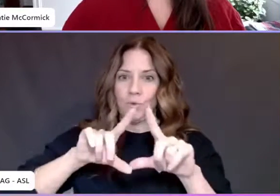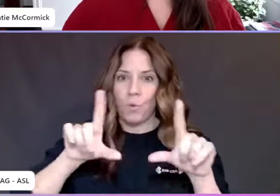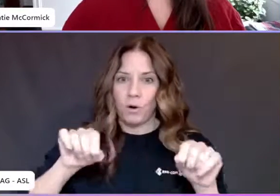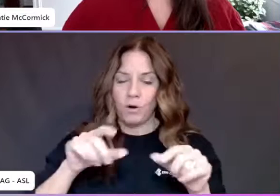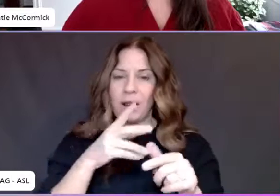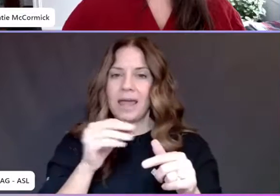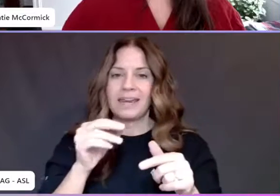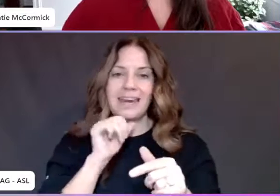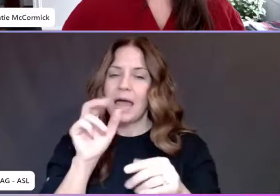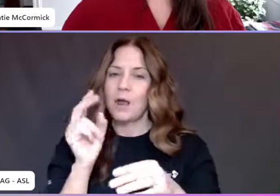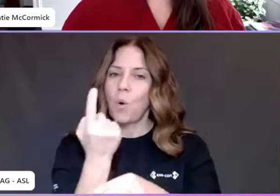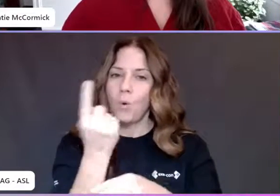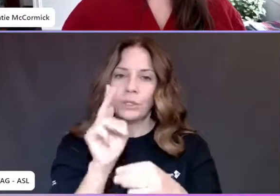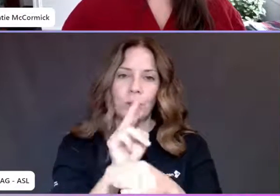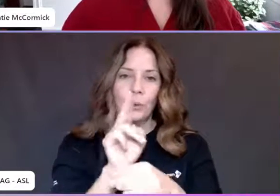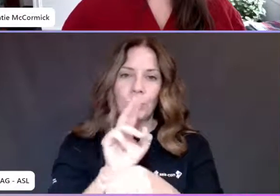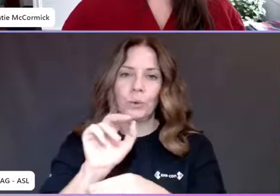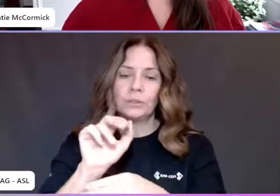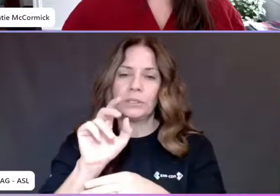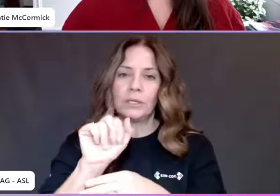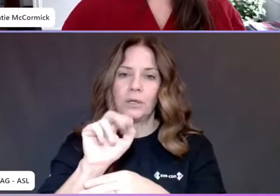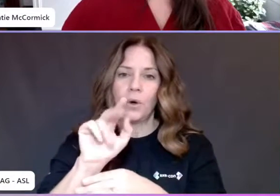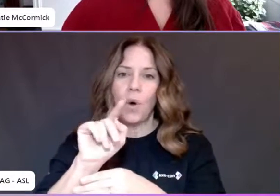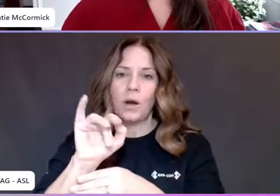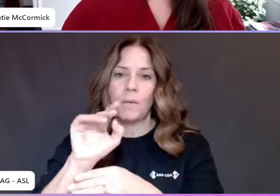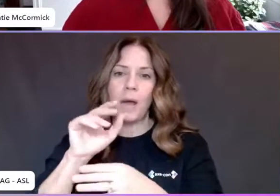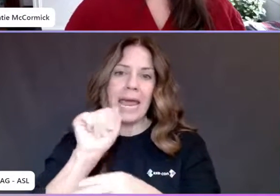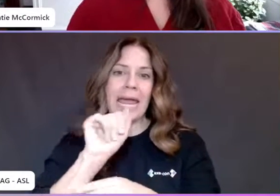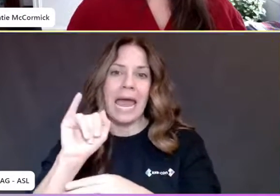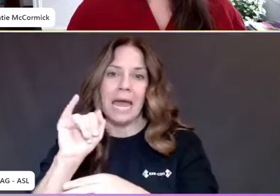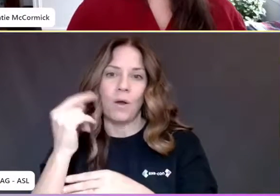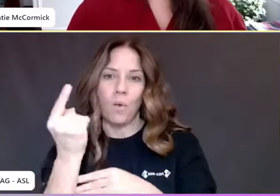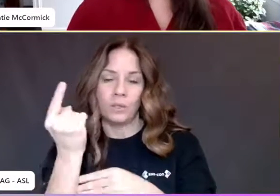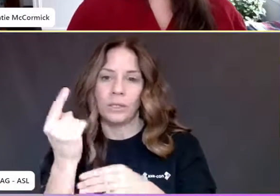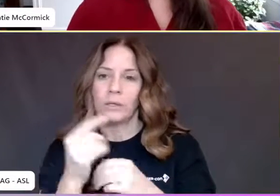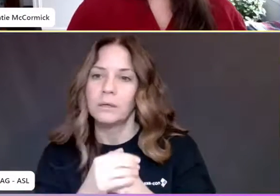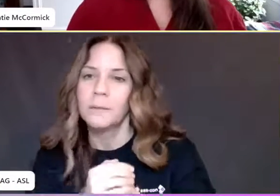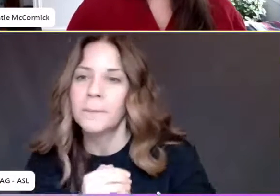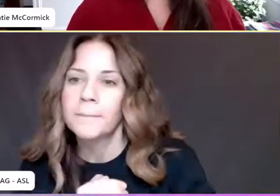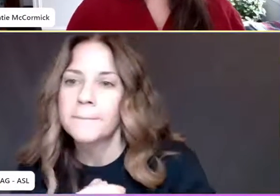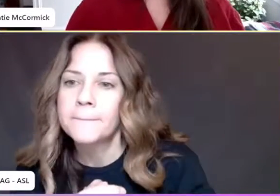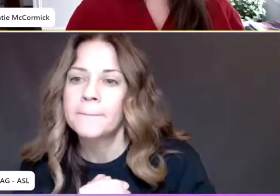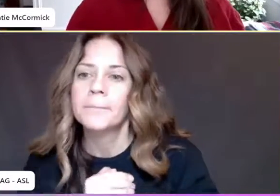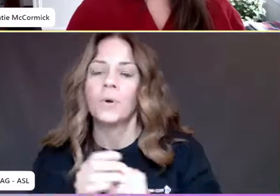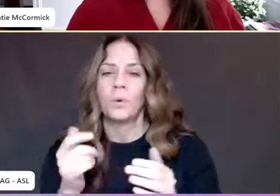we can make sure that we include the actual audit on the score. And make sure that